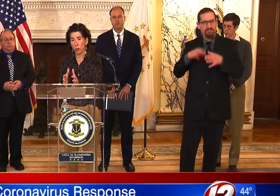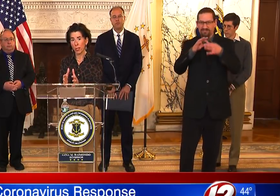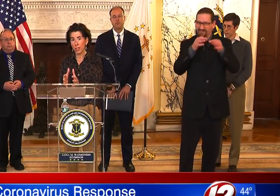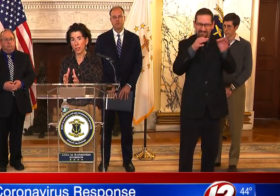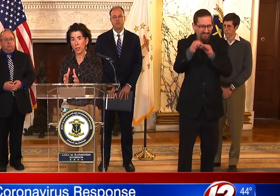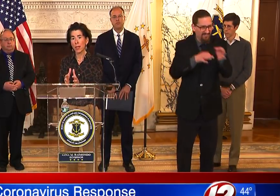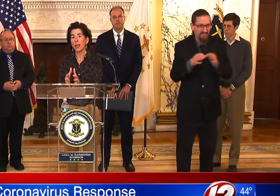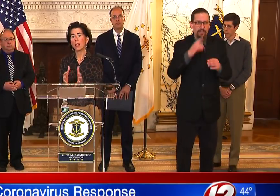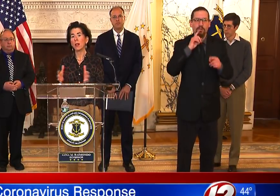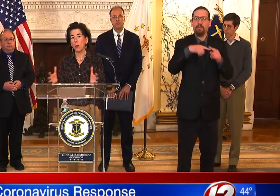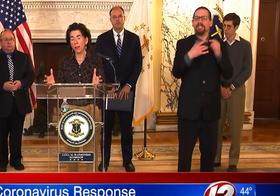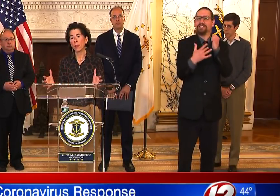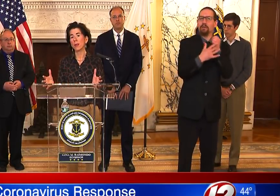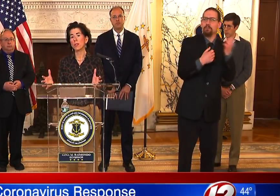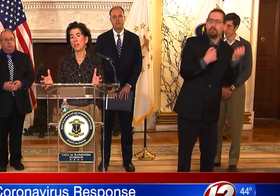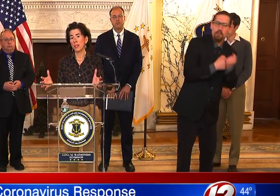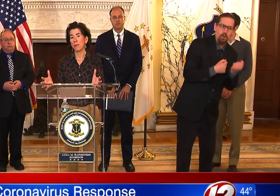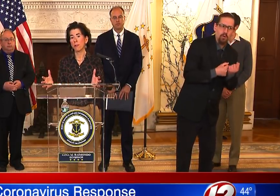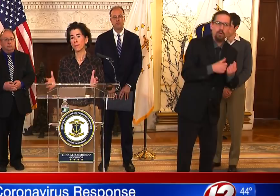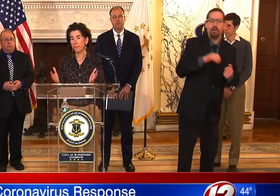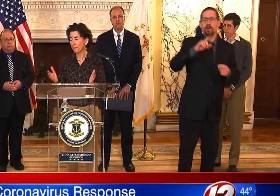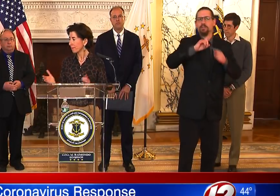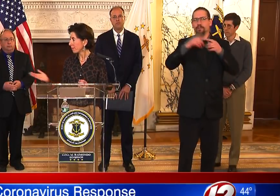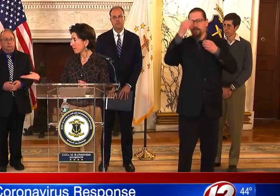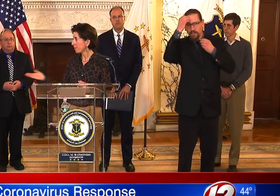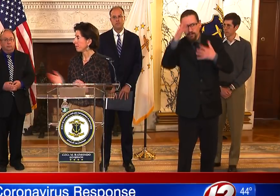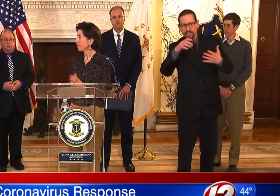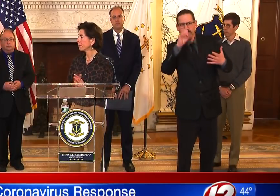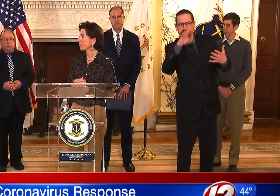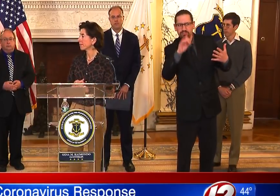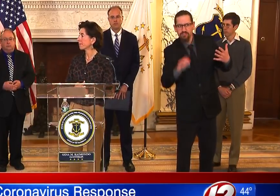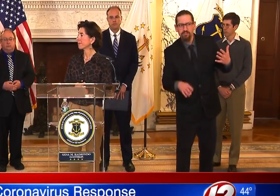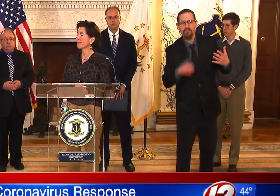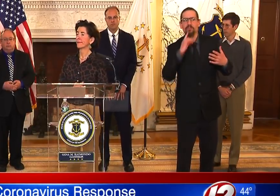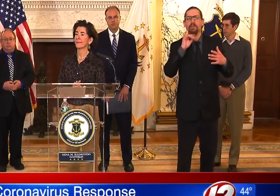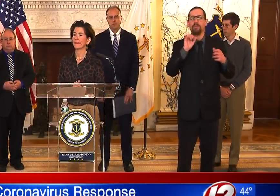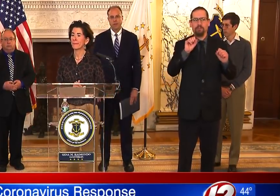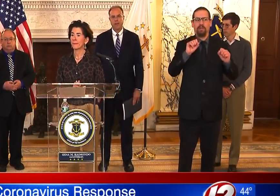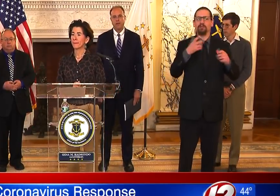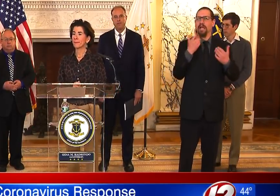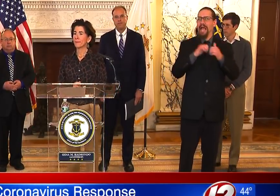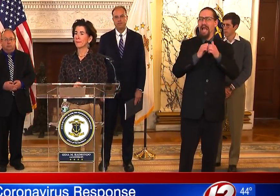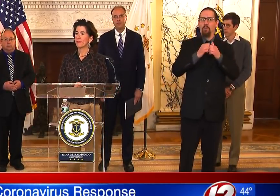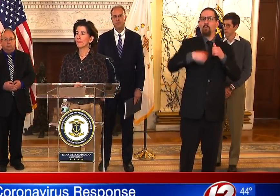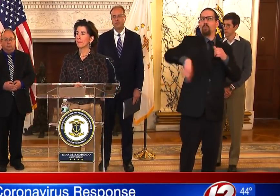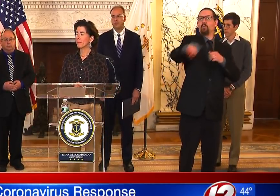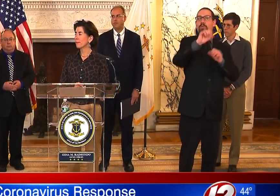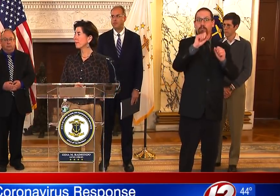WORKING TOGETHER COLLABORATIVELY TO FIGURE OUT NEW REGULATIONS BY INDUSTRY TO REOPEN WORKPLACES IN